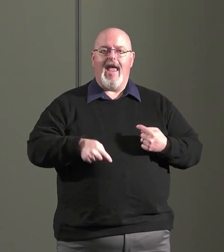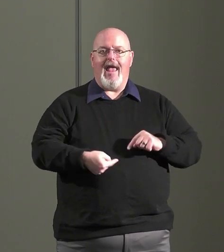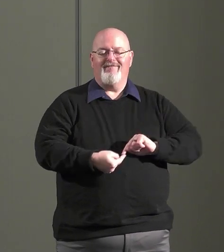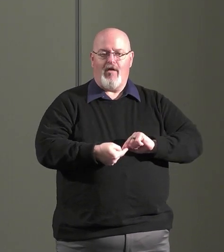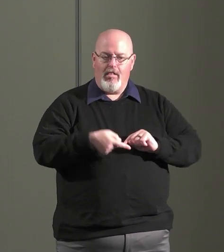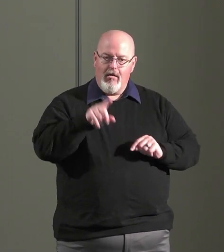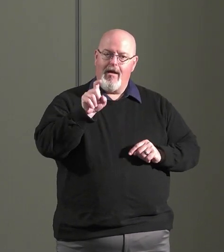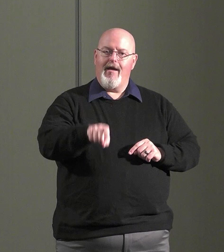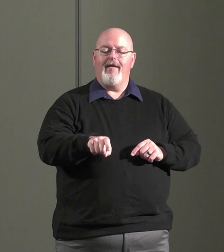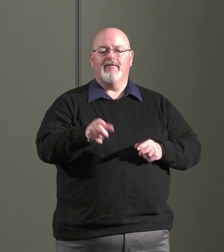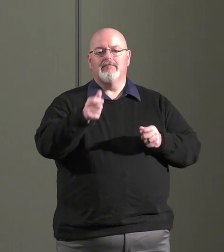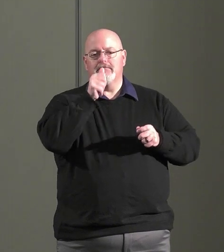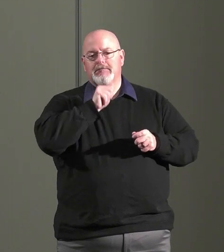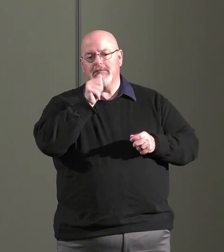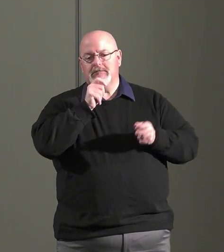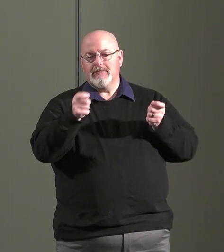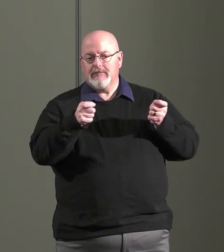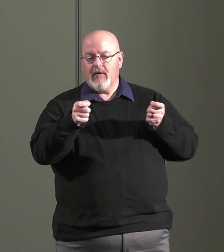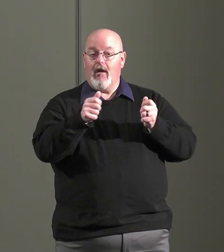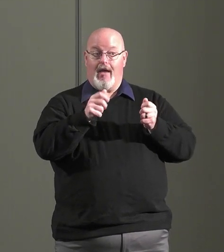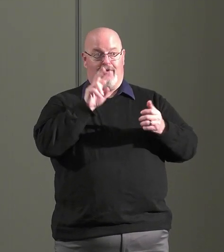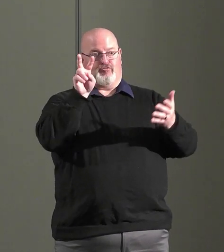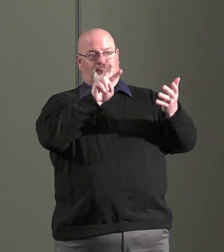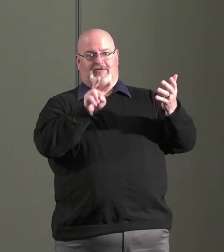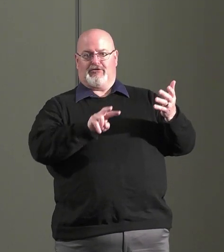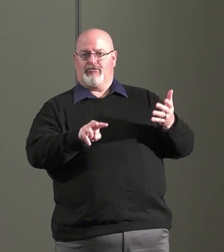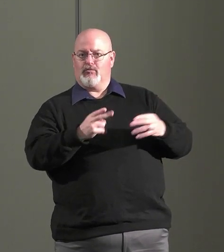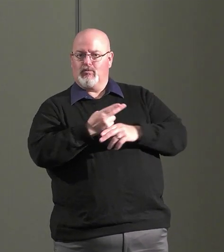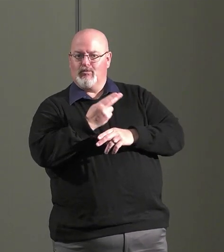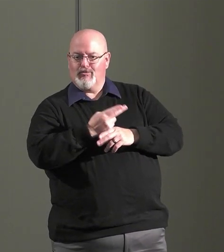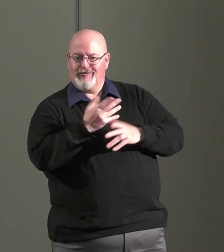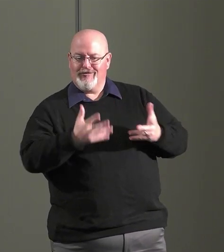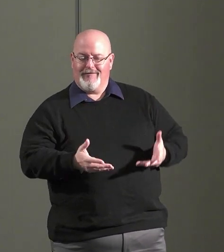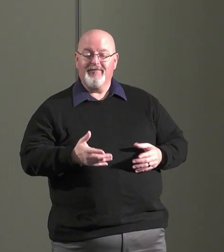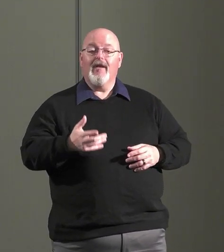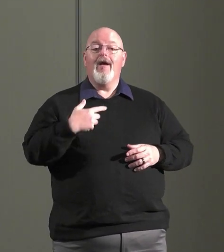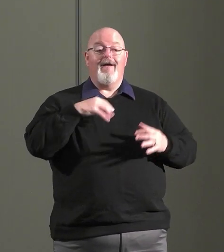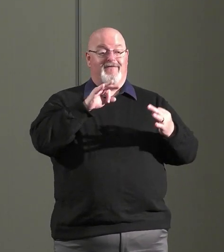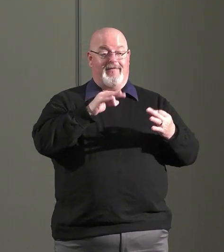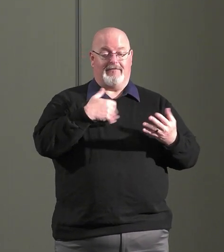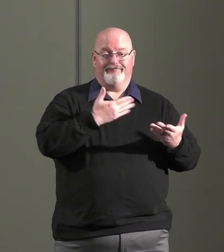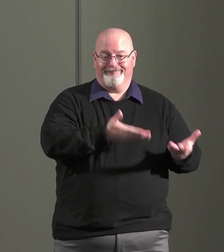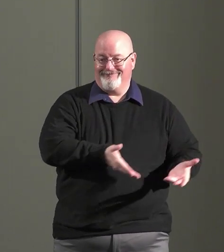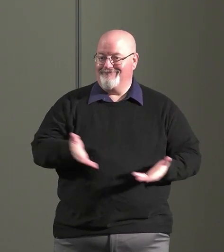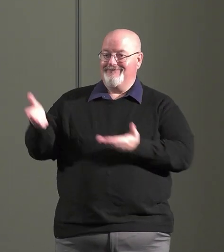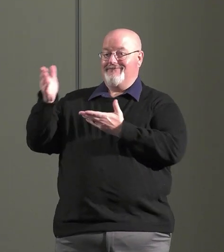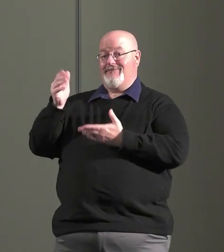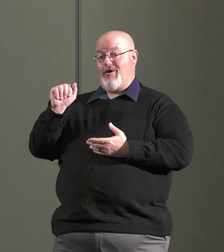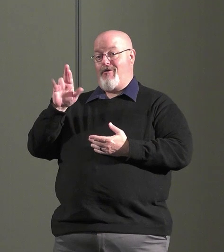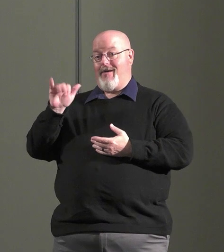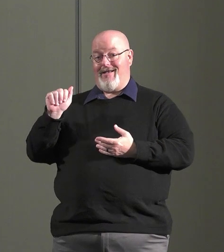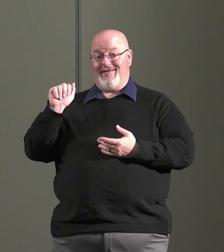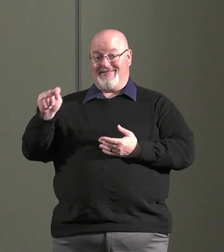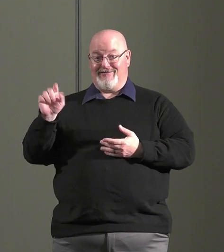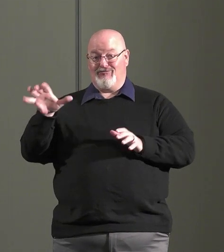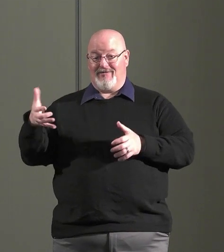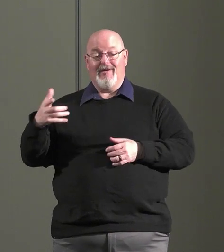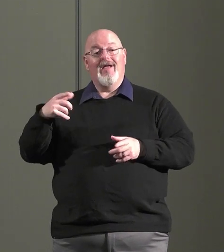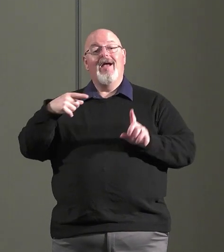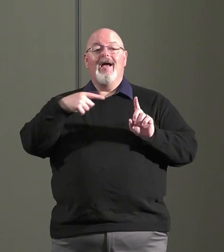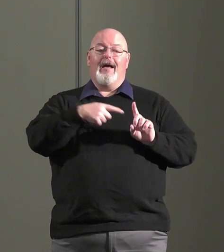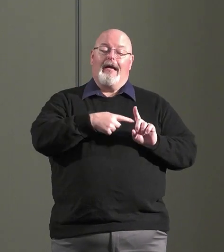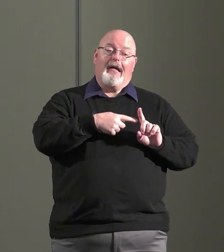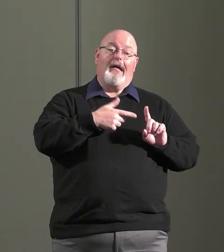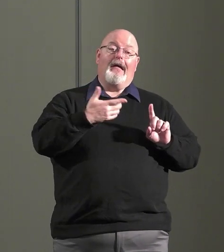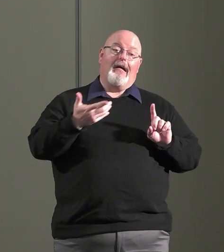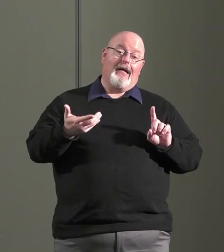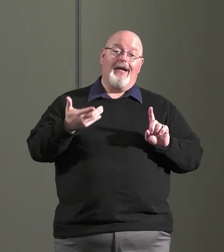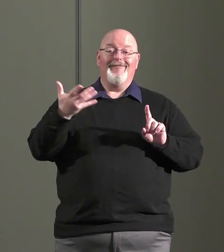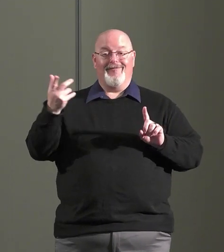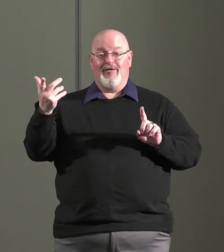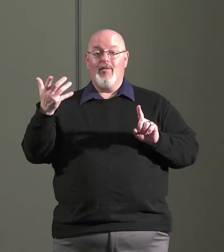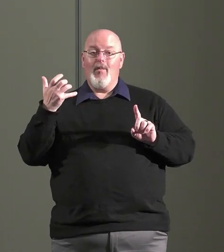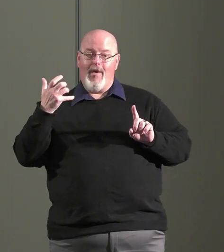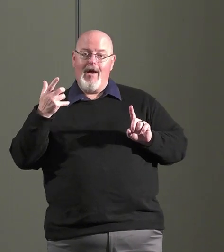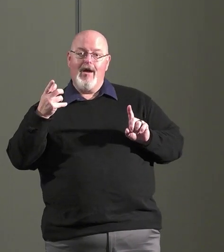to deal with as a screen reader user. We took the feedback back to the ARIA group. We said you may